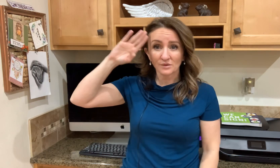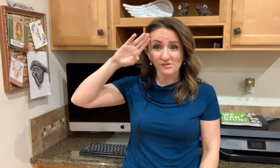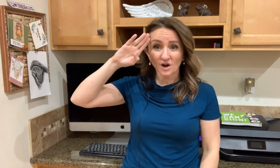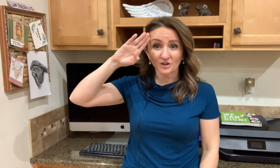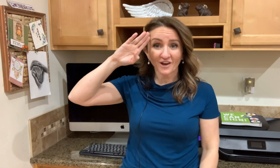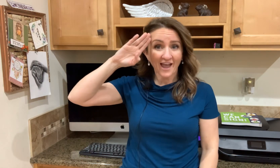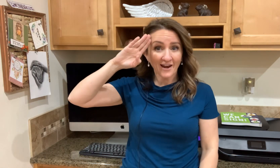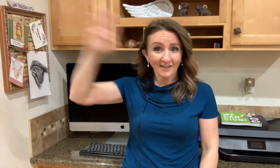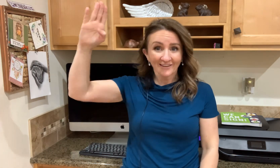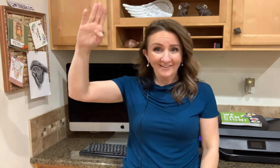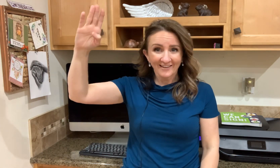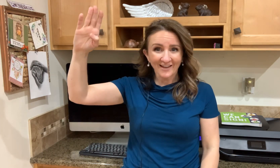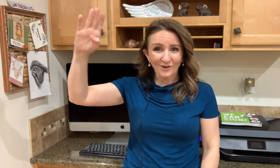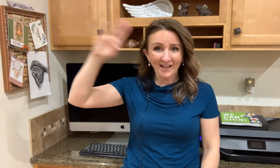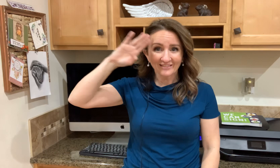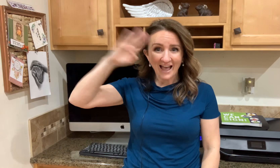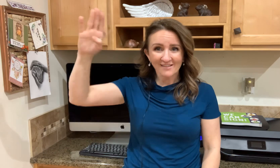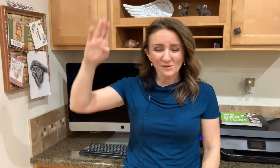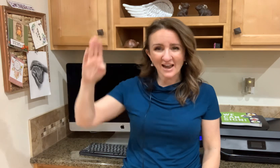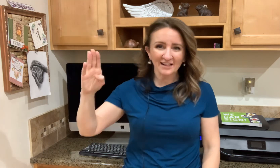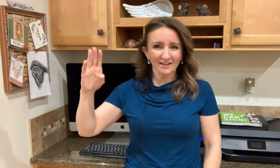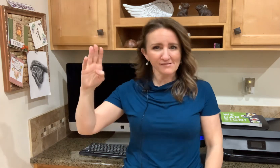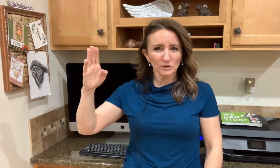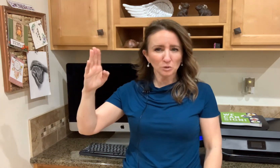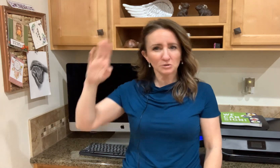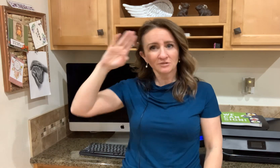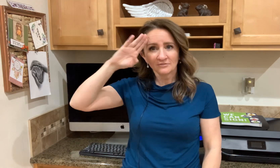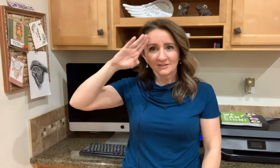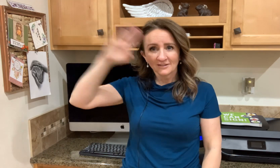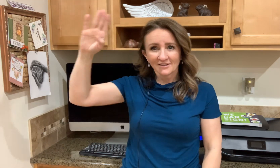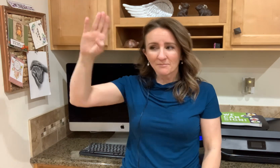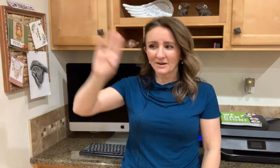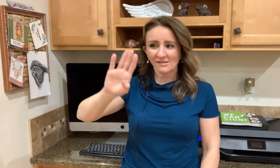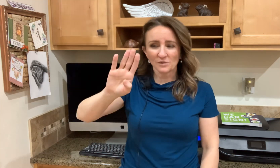start at your head and go like that so it's kind of like a salute, but it's with